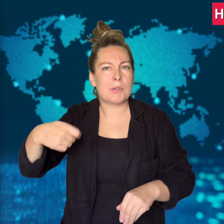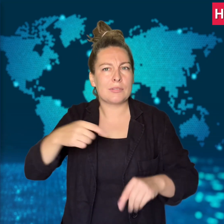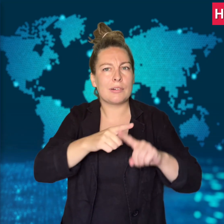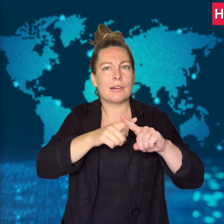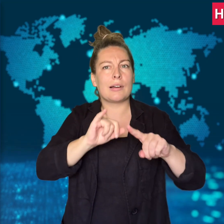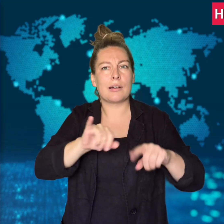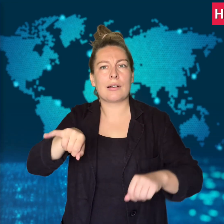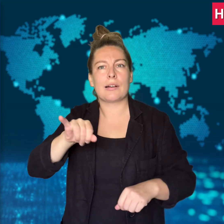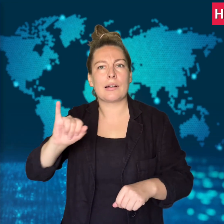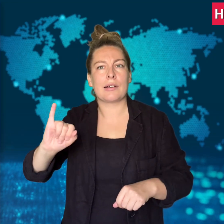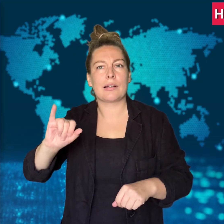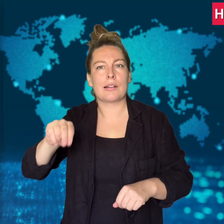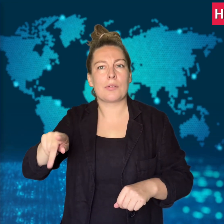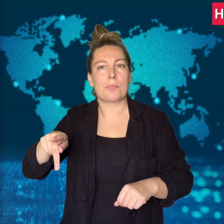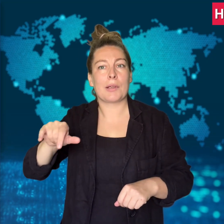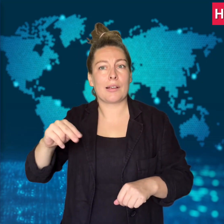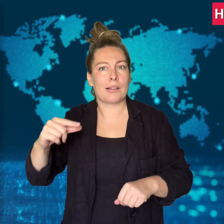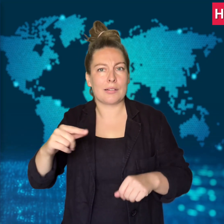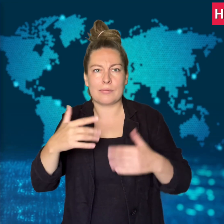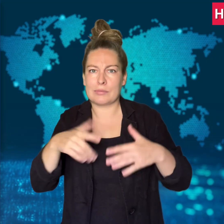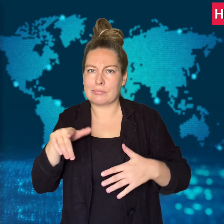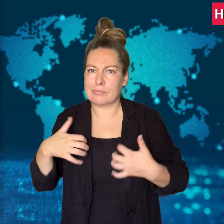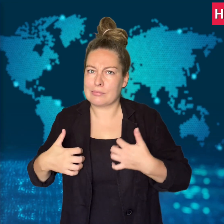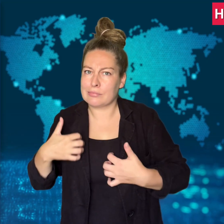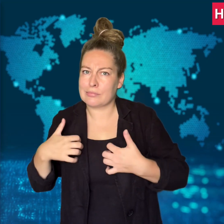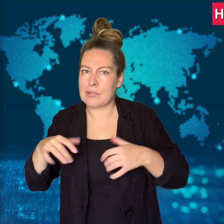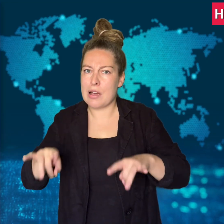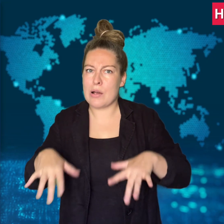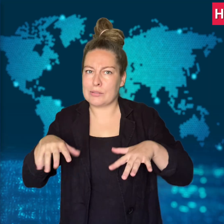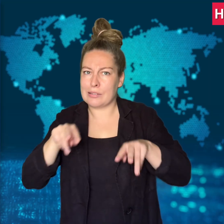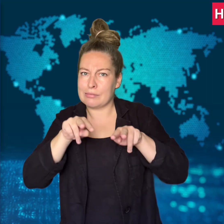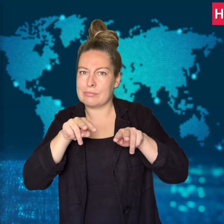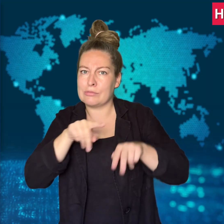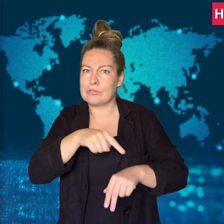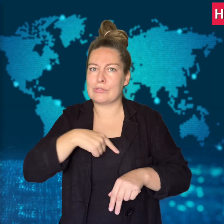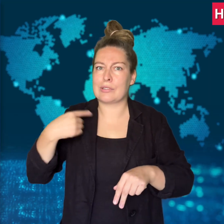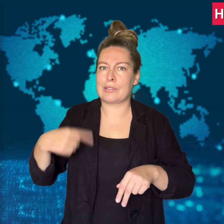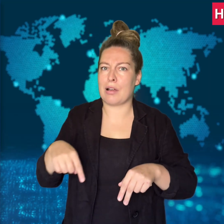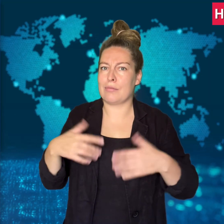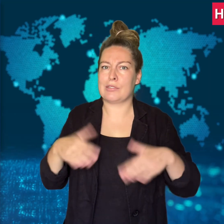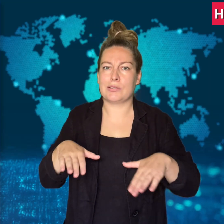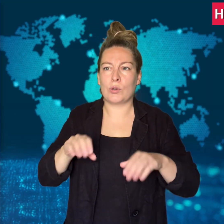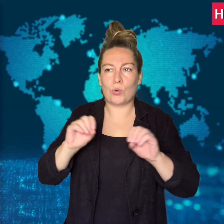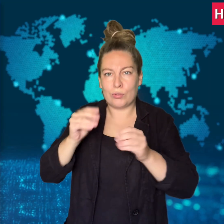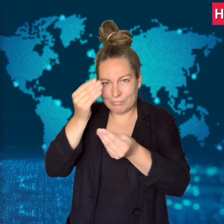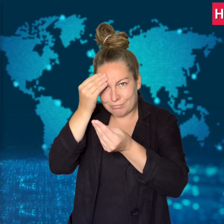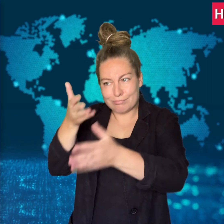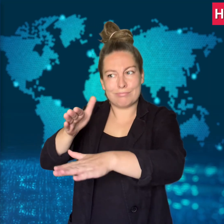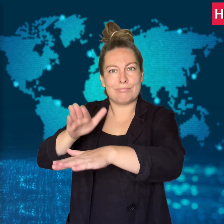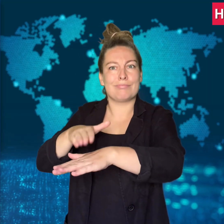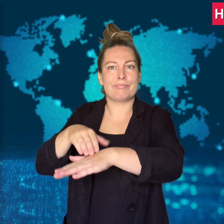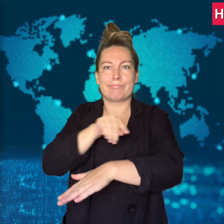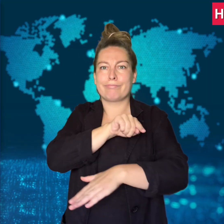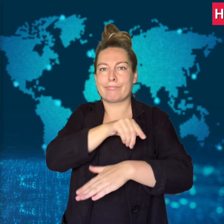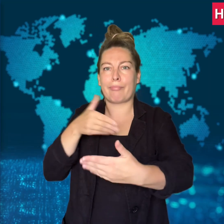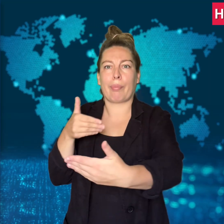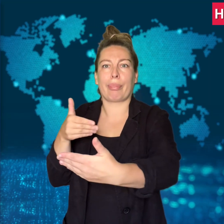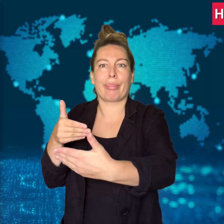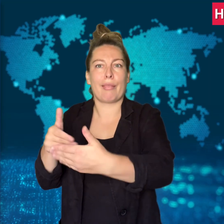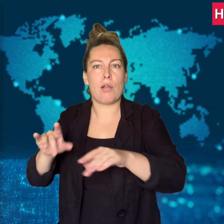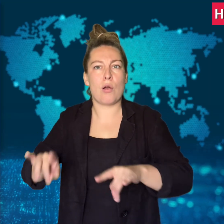no warning of the drills. Xi responded that Australia also operates